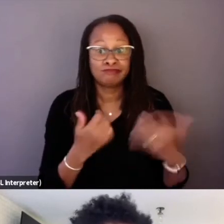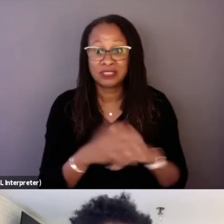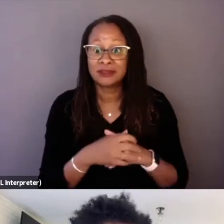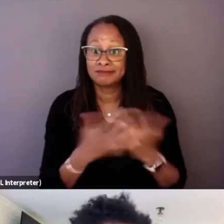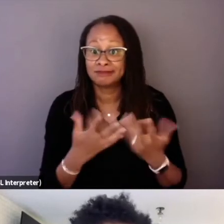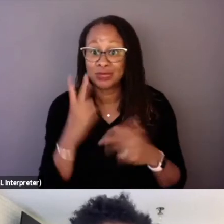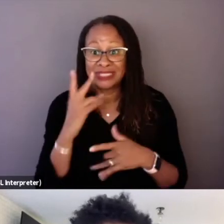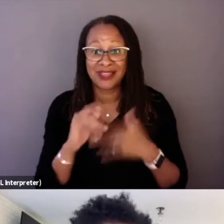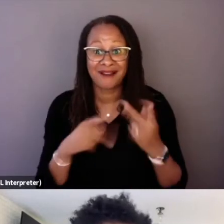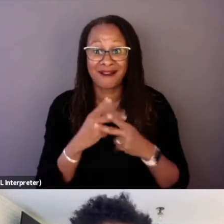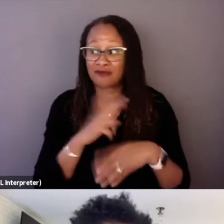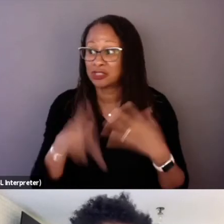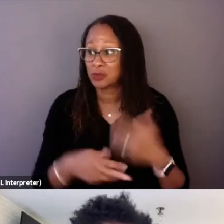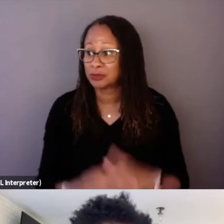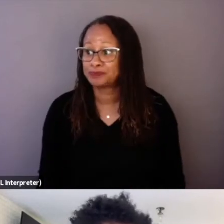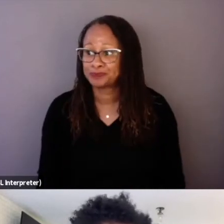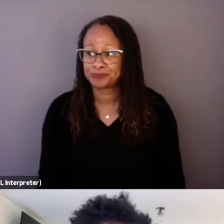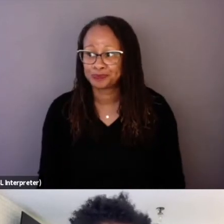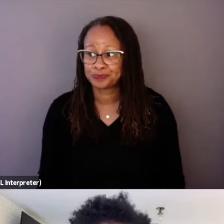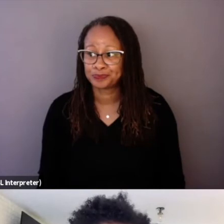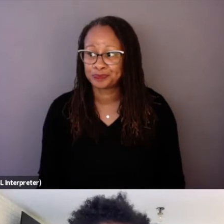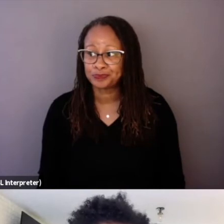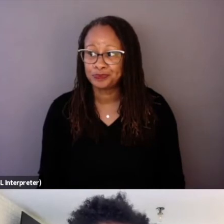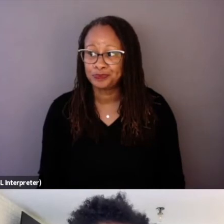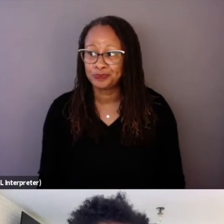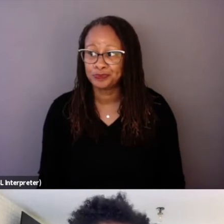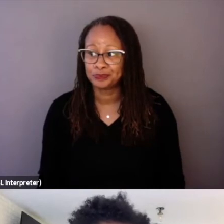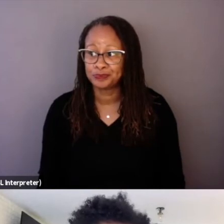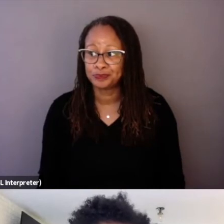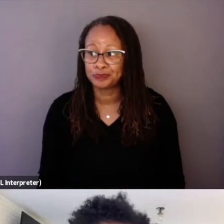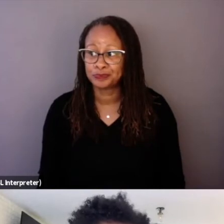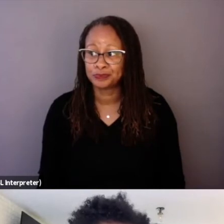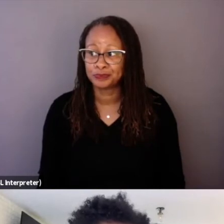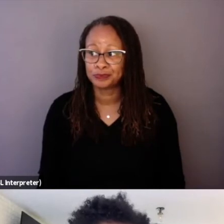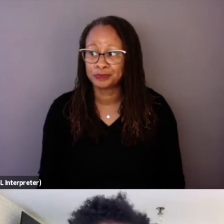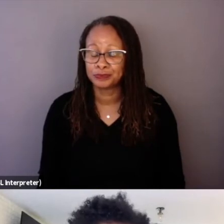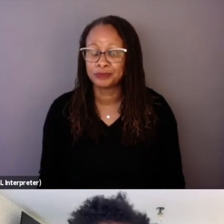Exactly. Well, you know, with the documentary out now, we're still seeing fallout from this.